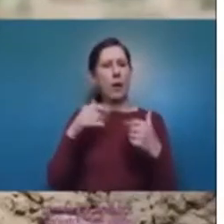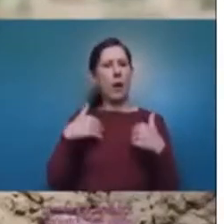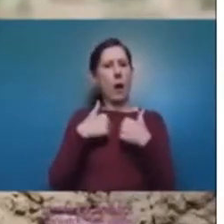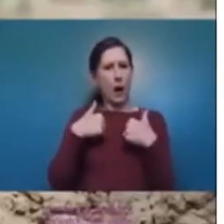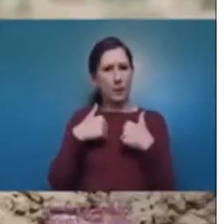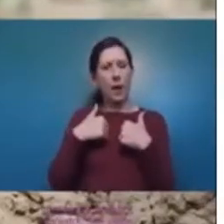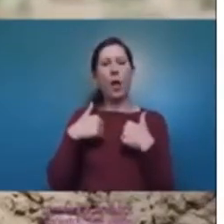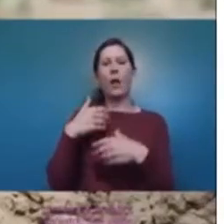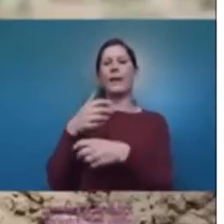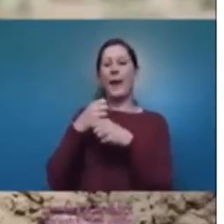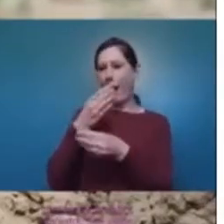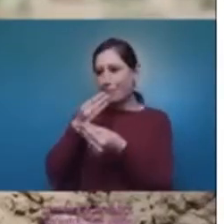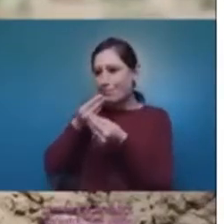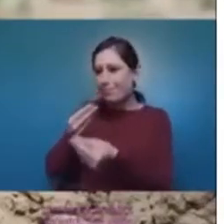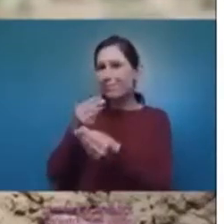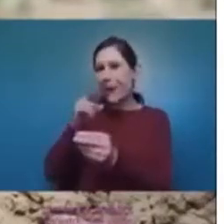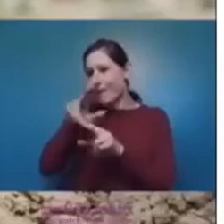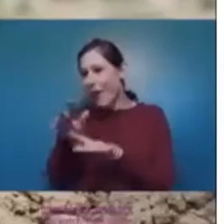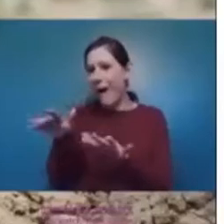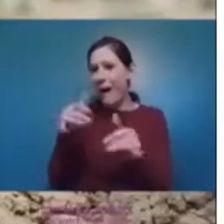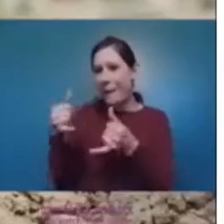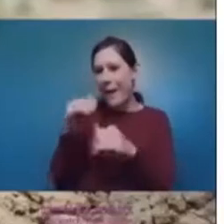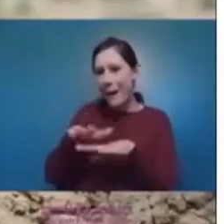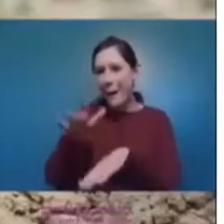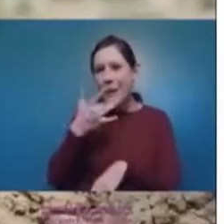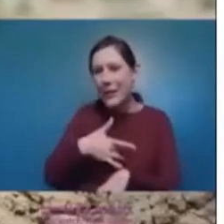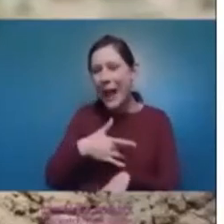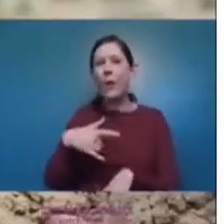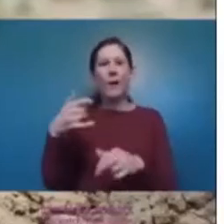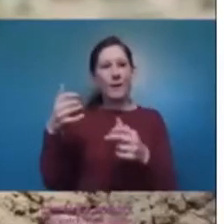an animal get an enrichment on its birthday or on a holiday.